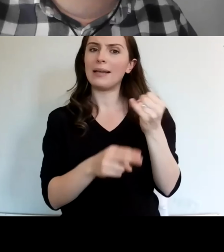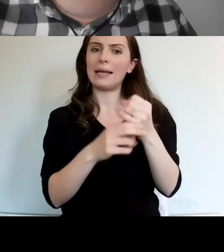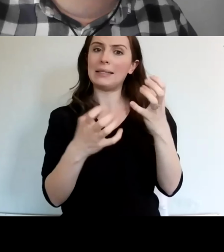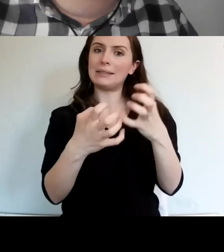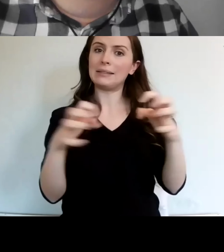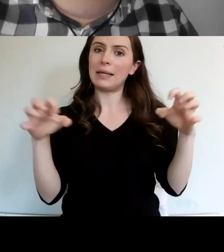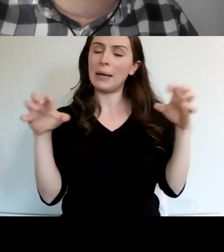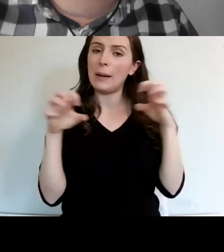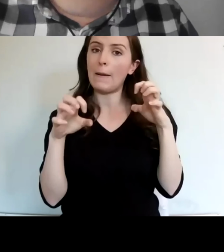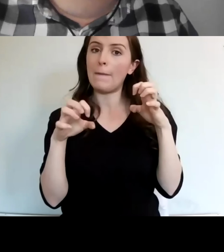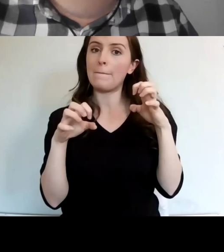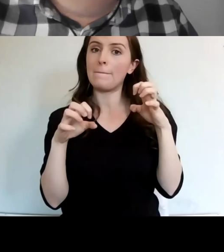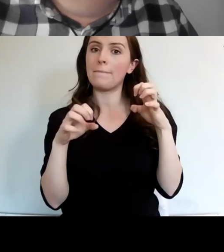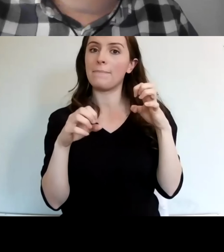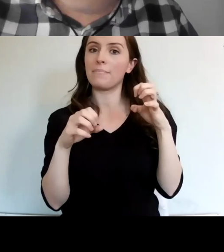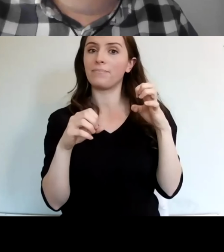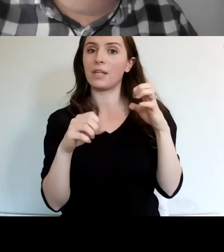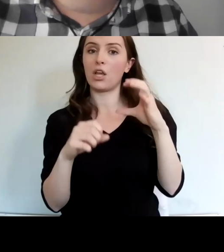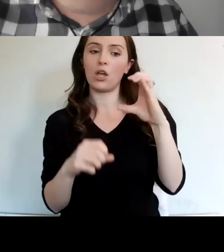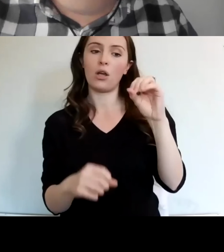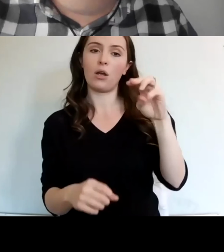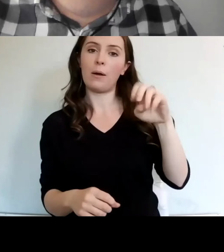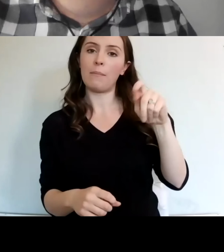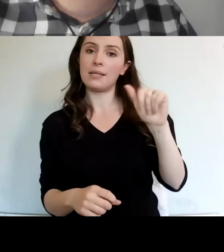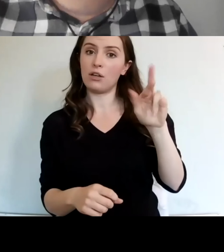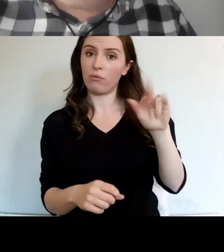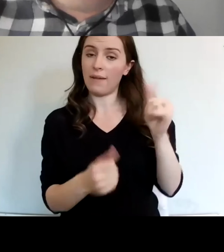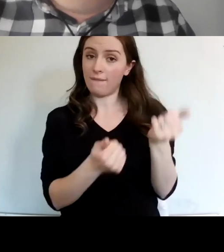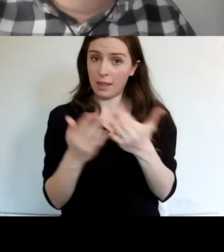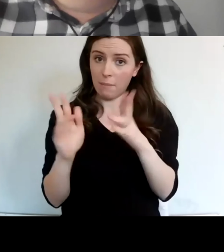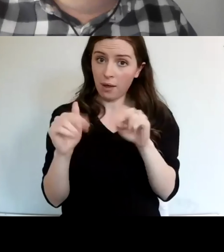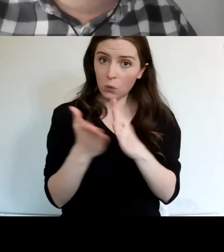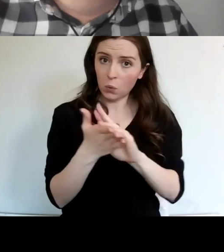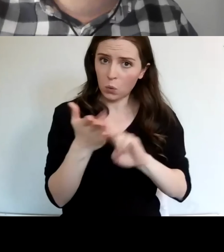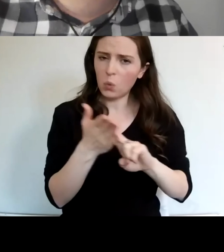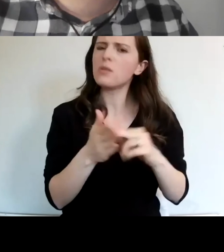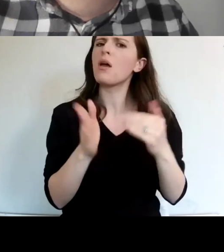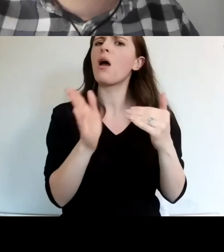"Can I avail of that?" The lady said, "Yes, certainly." I said, "Fine. What do I have to do?"